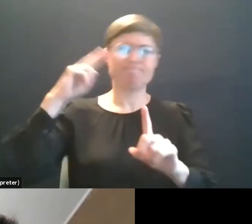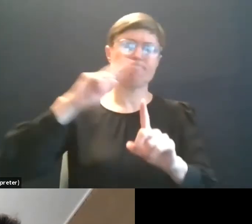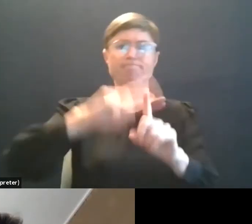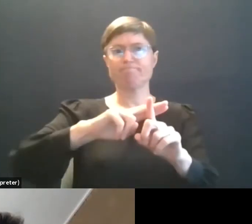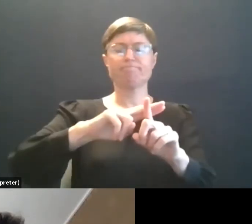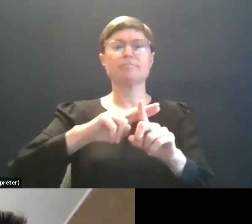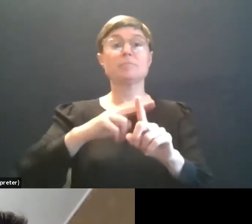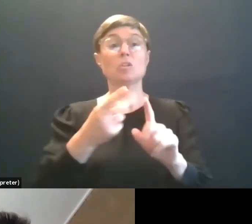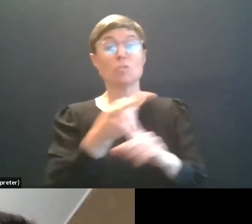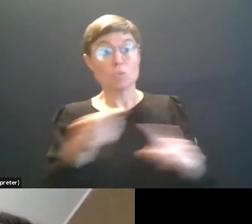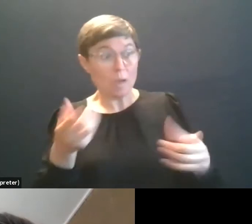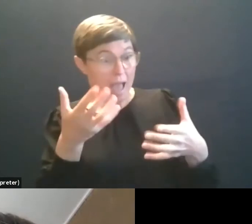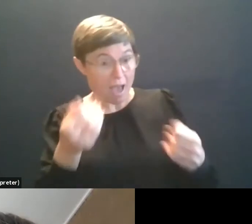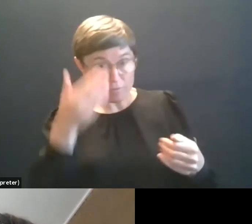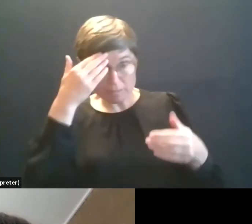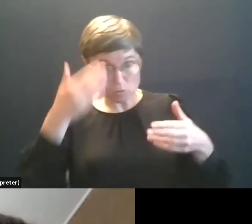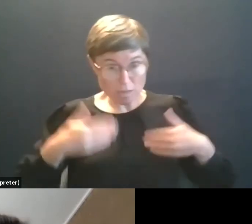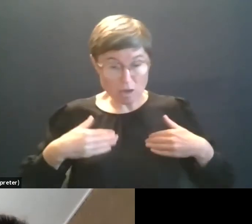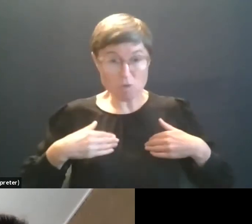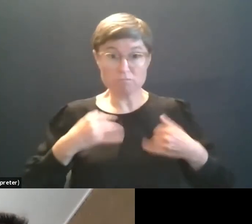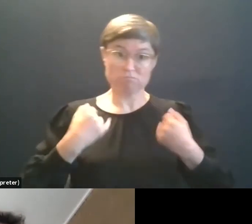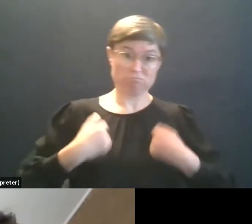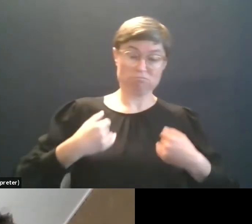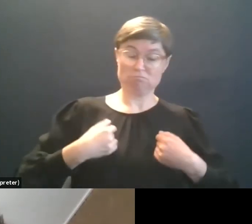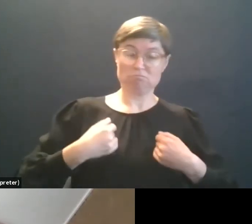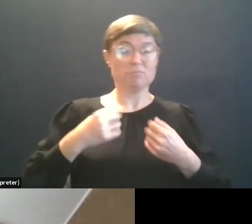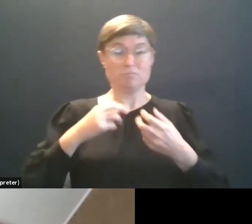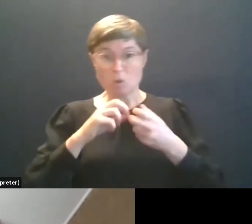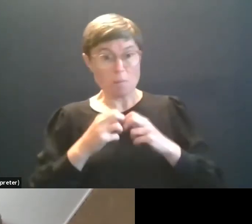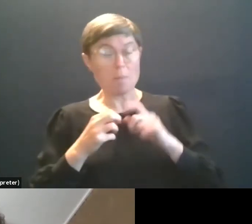are living with or experiencing mental health conditions. Perhaps a stigma that sees that